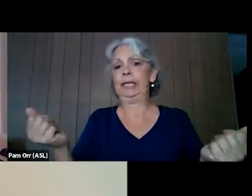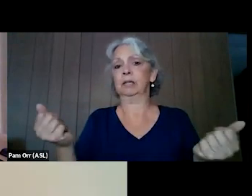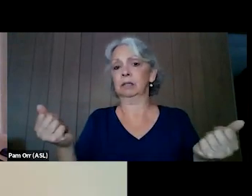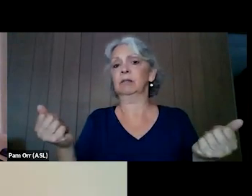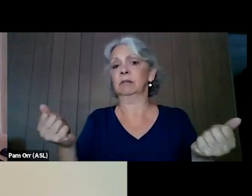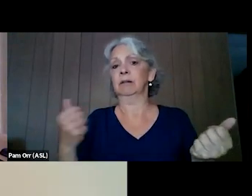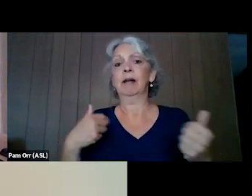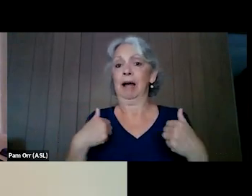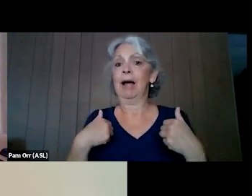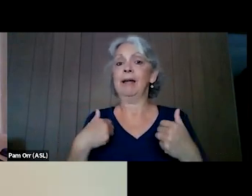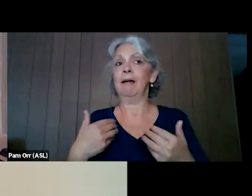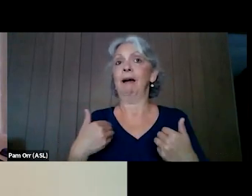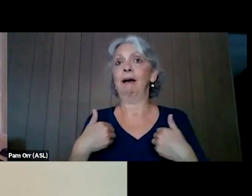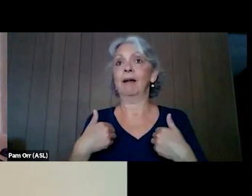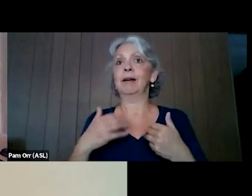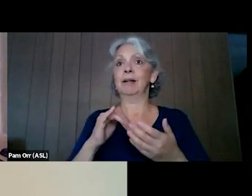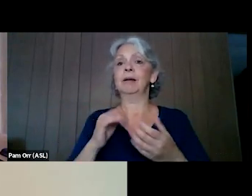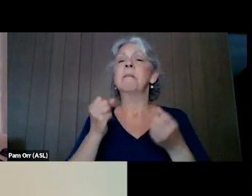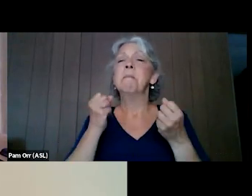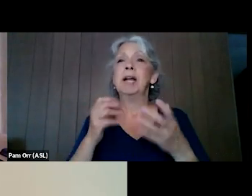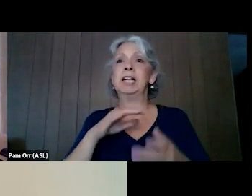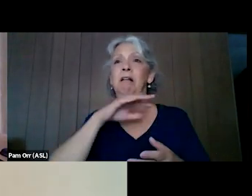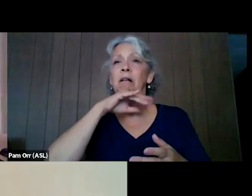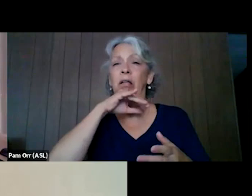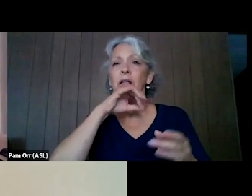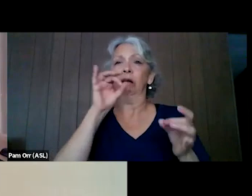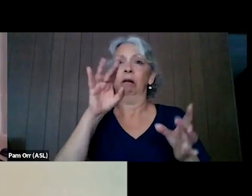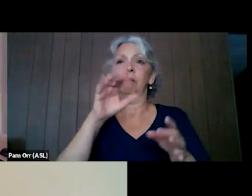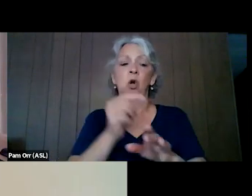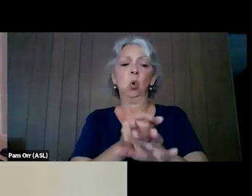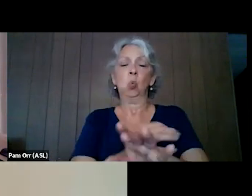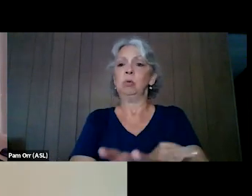I had some nasty-looking wounds that have healed right up